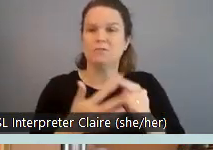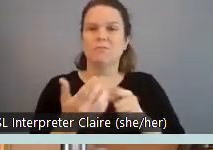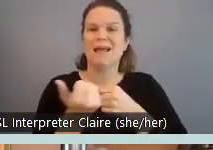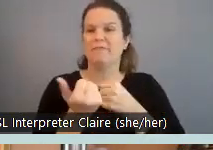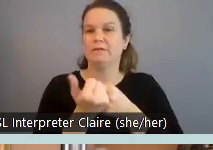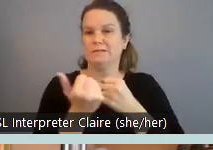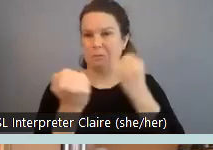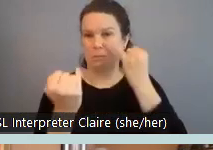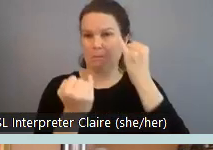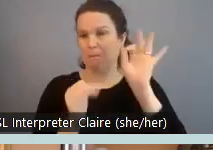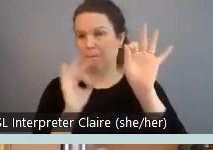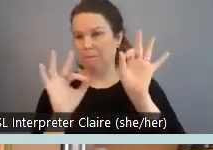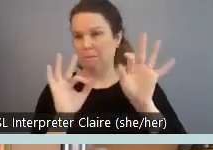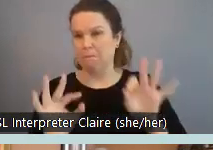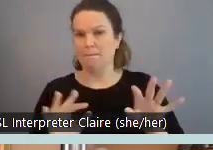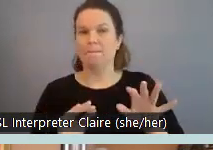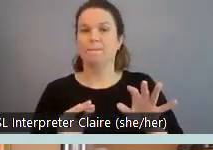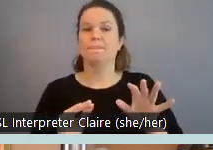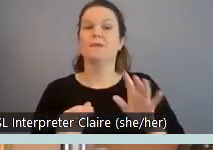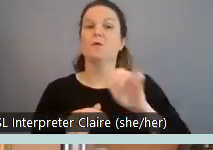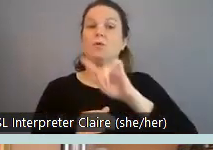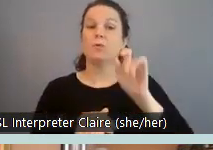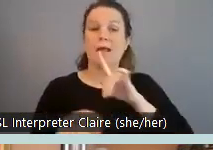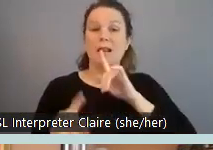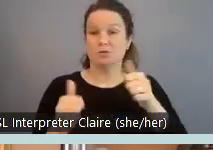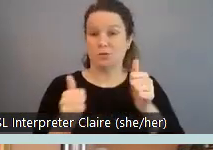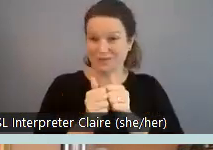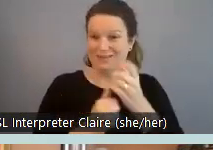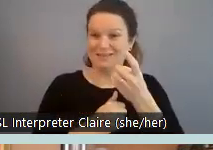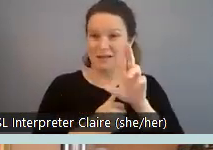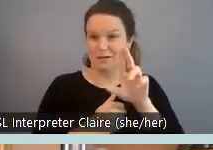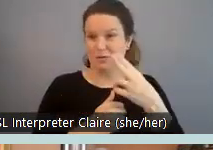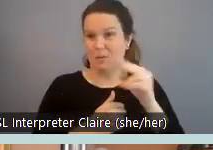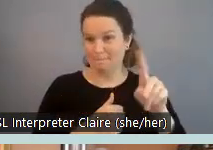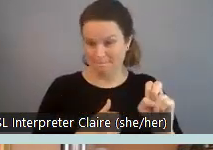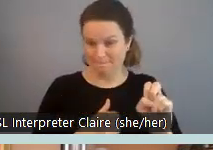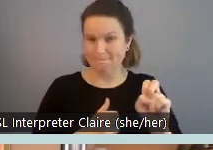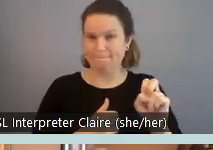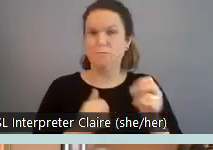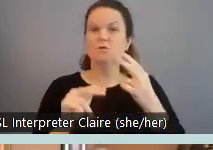Then, we will have a Q and A session with Dr. Hope.